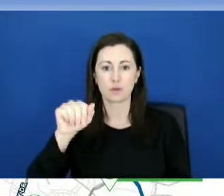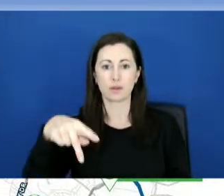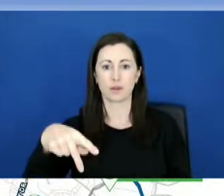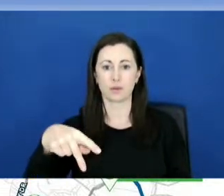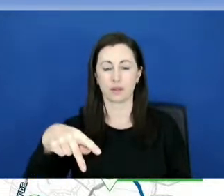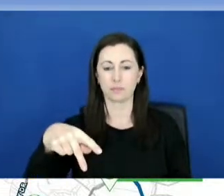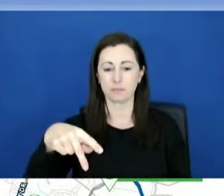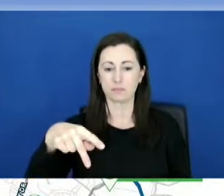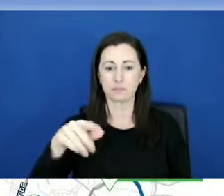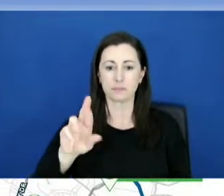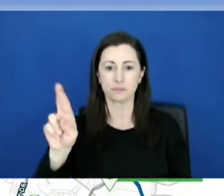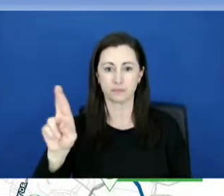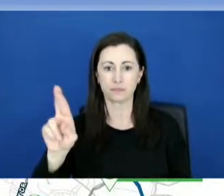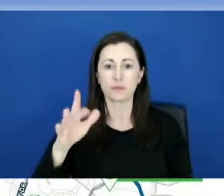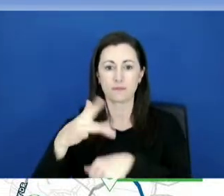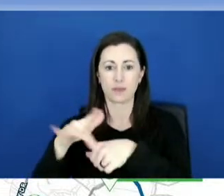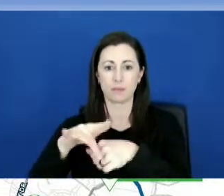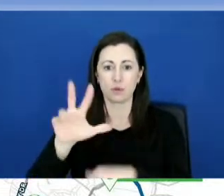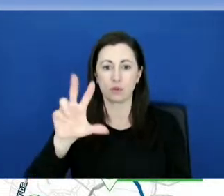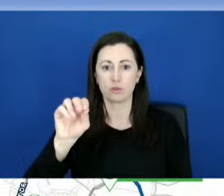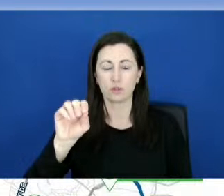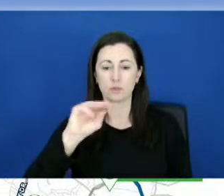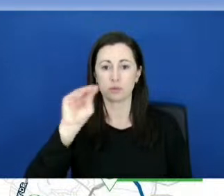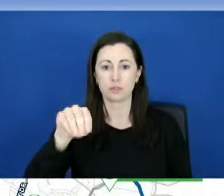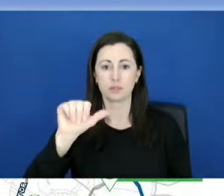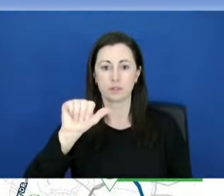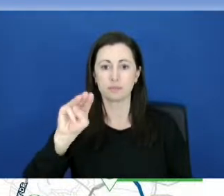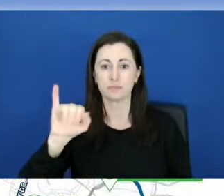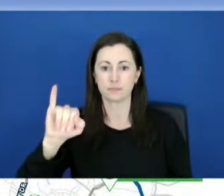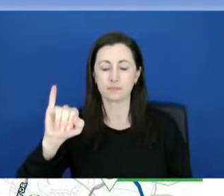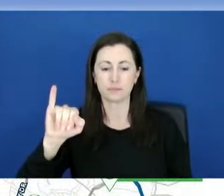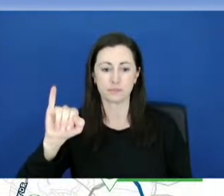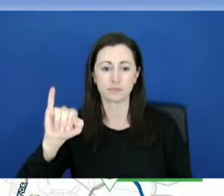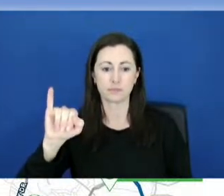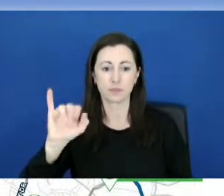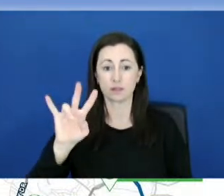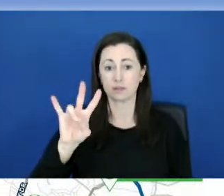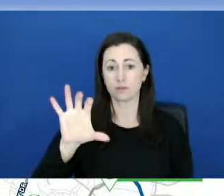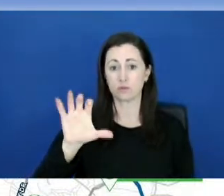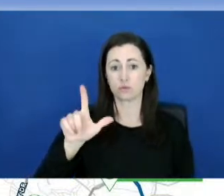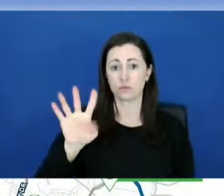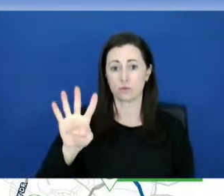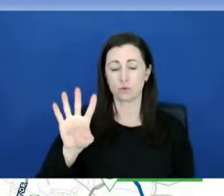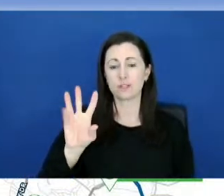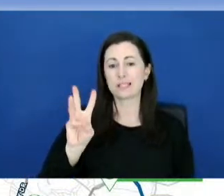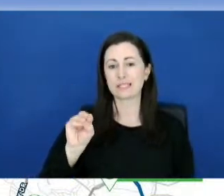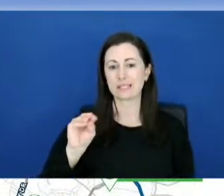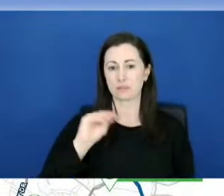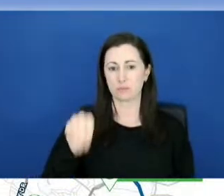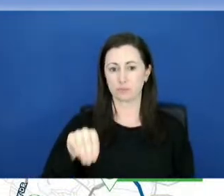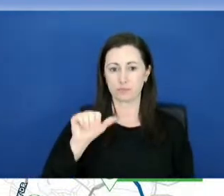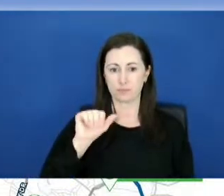OTHER UNITS THAT'S LISTED TO THE